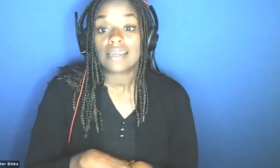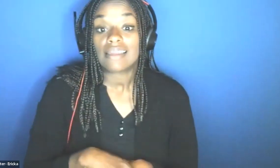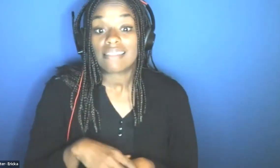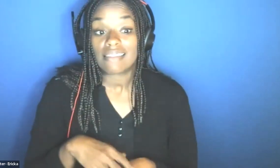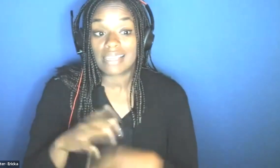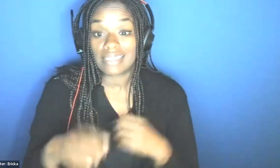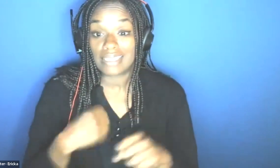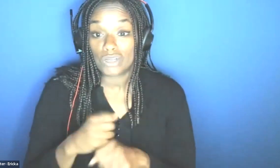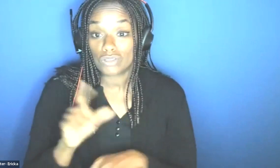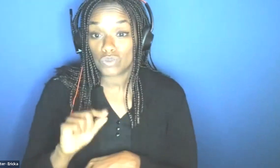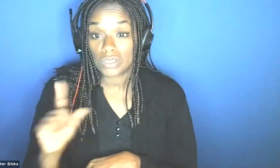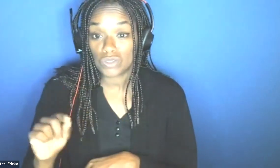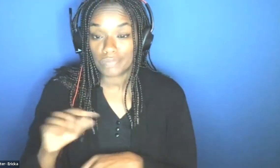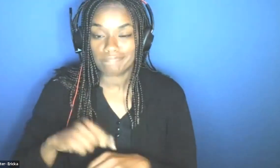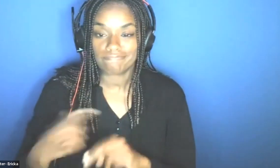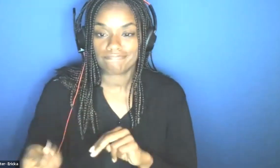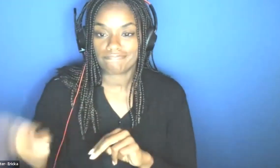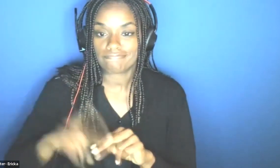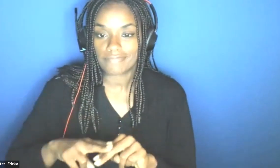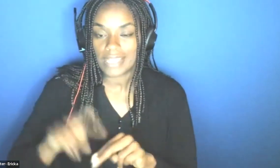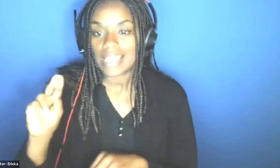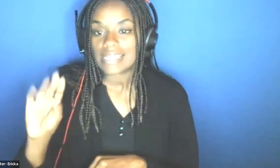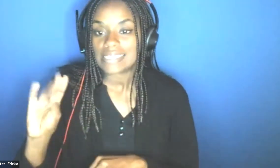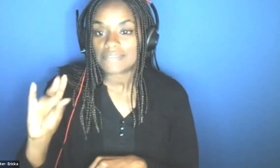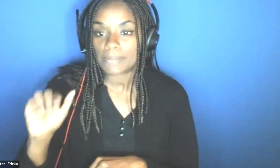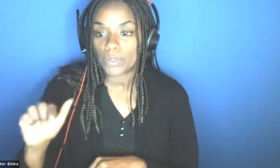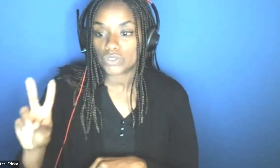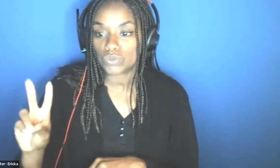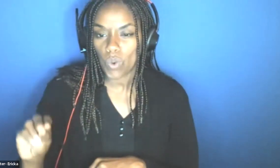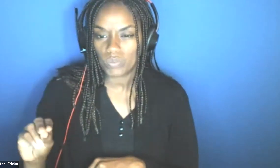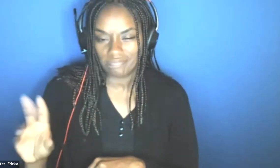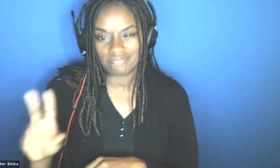The green area in the middle represent 9.2 million people who had substance abuse and mental health disorder. In 2018.